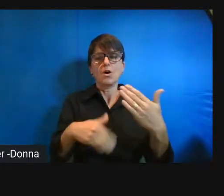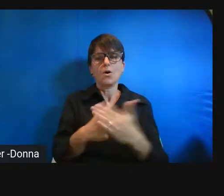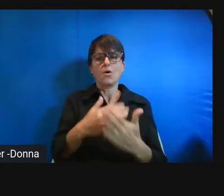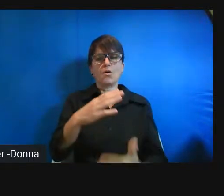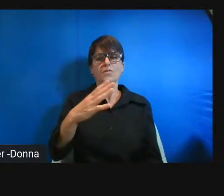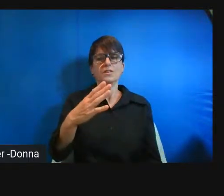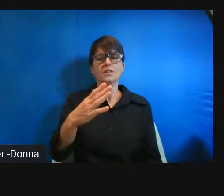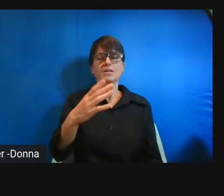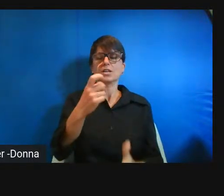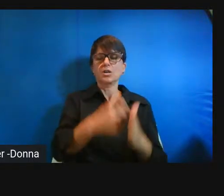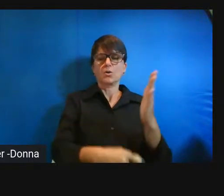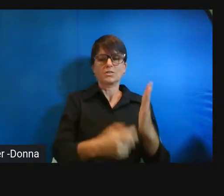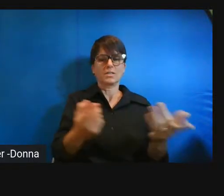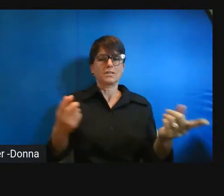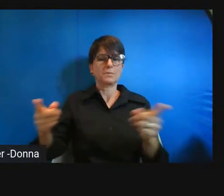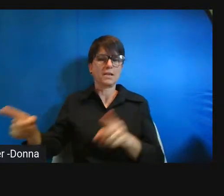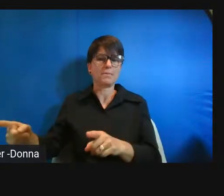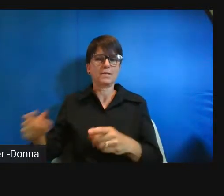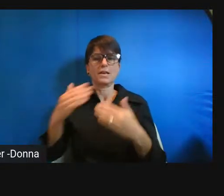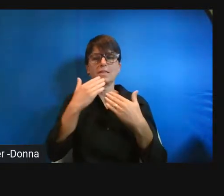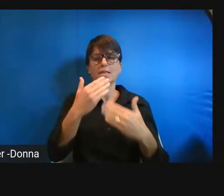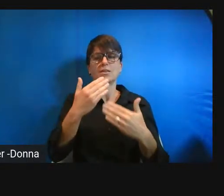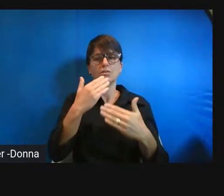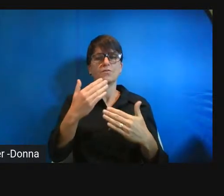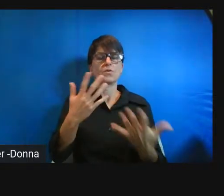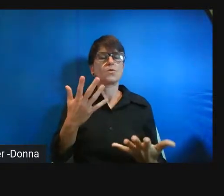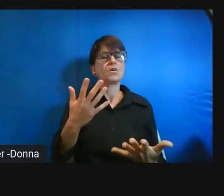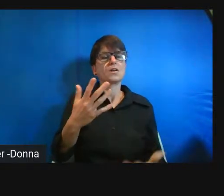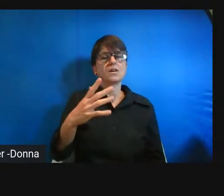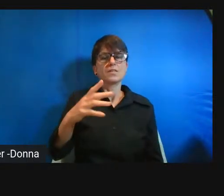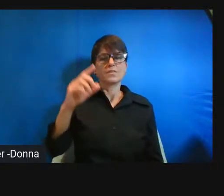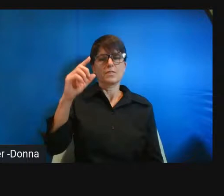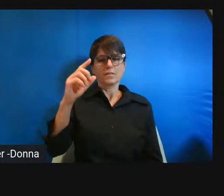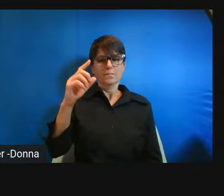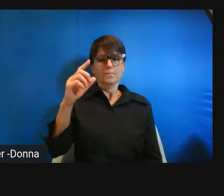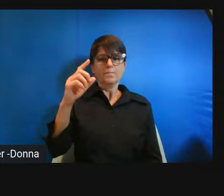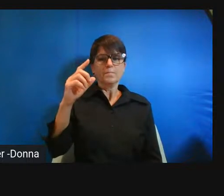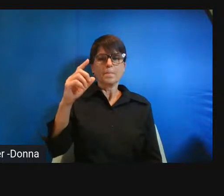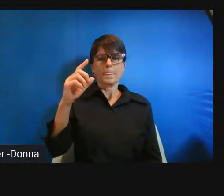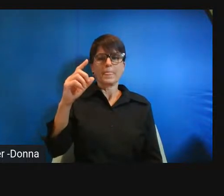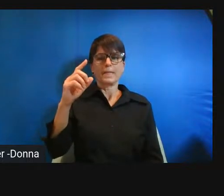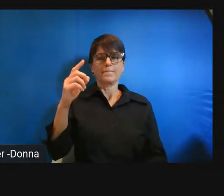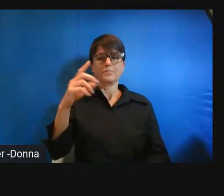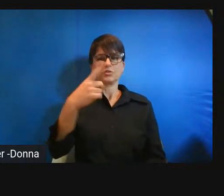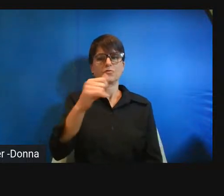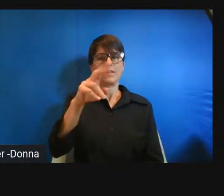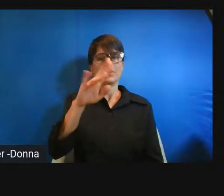and to cover the costs for online event. Thank you for platinum sponsors